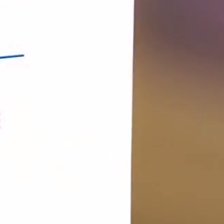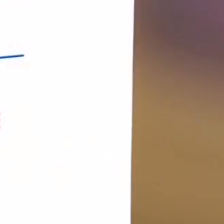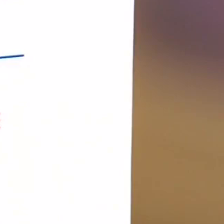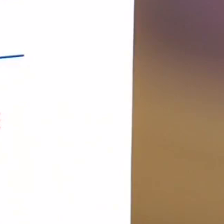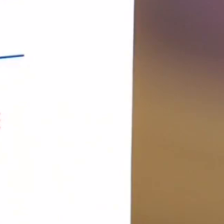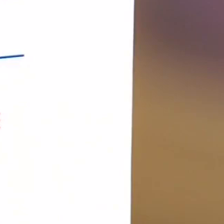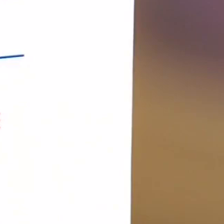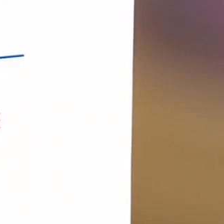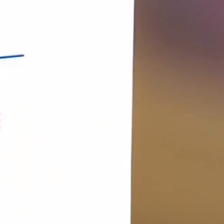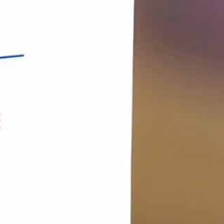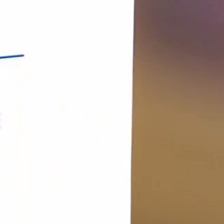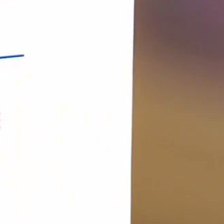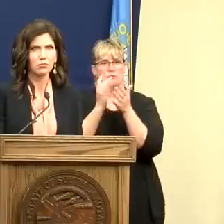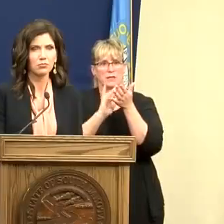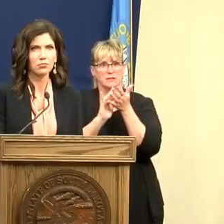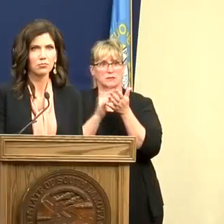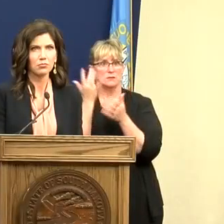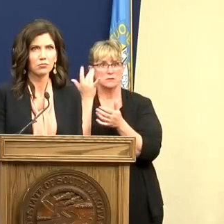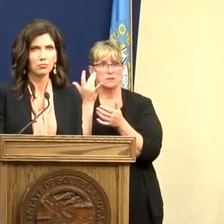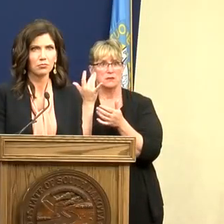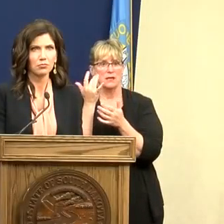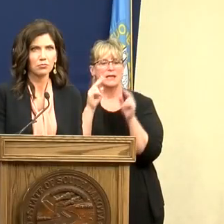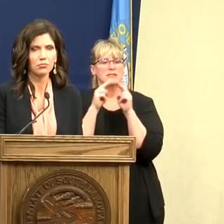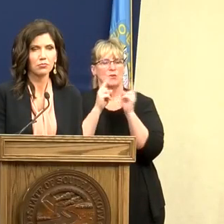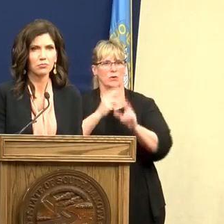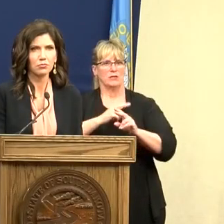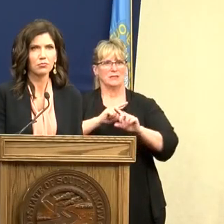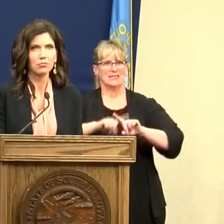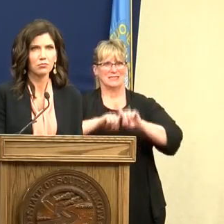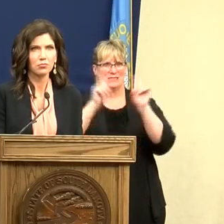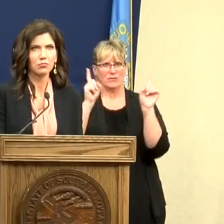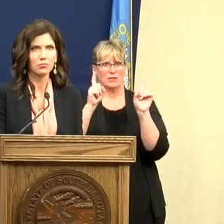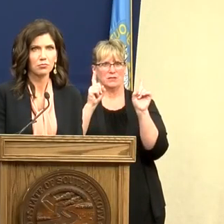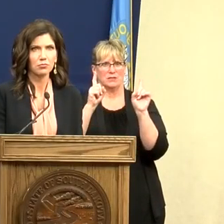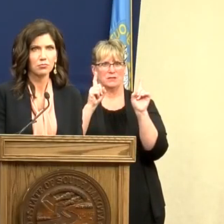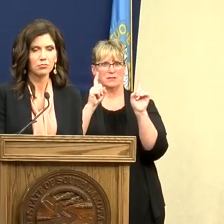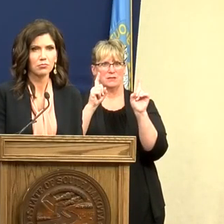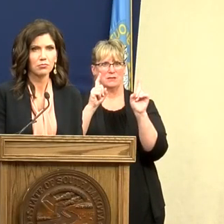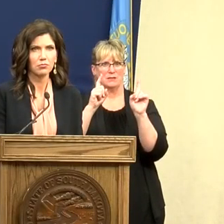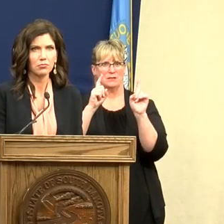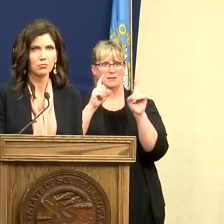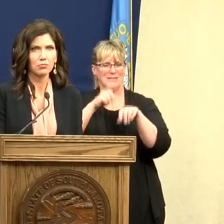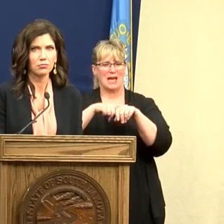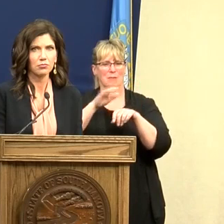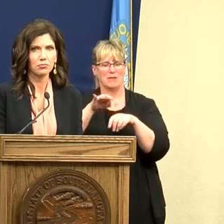"THE REASON WE ARE GOING TO CONTINUE AND WHY THIS TRIAL IS SO IMPORTANT BECAUSE IT IS AT A VERY DIFFERENT STAGE OF THE